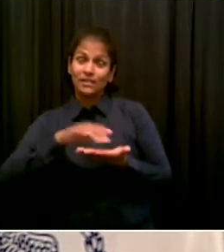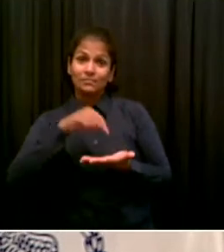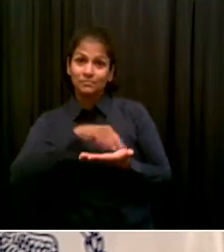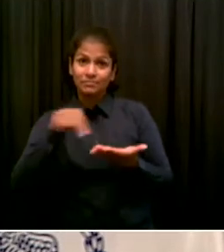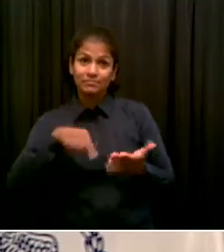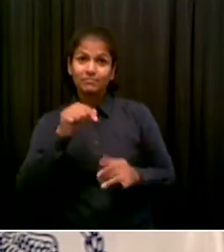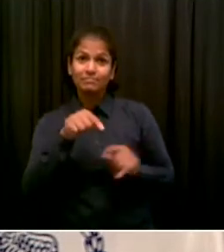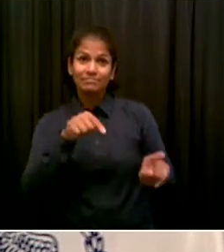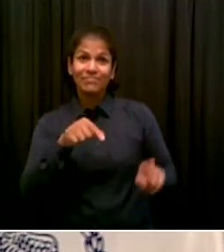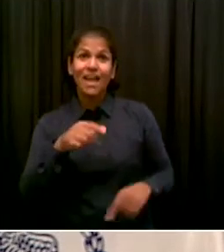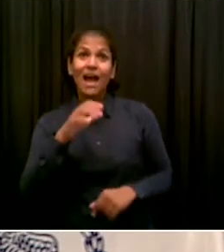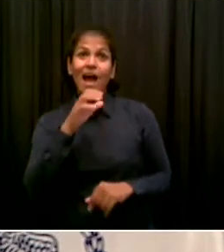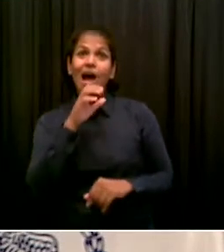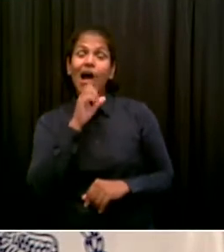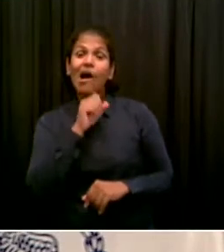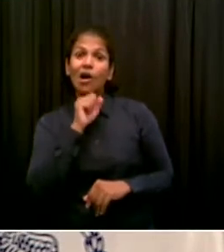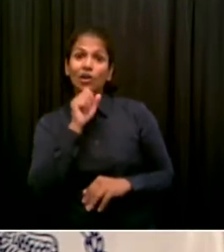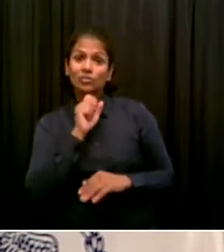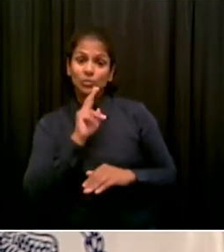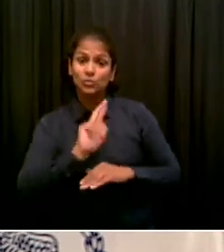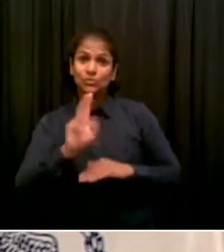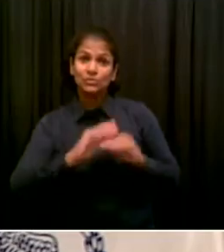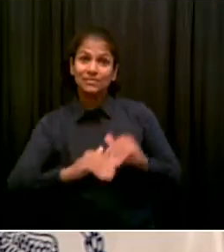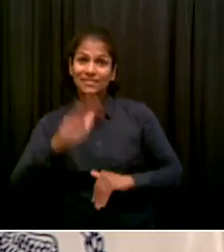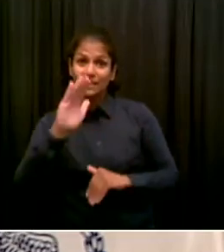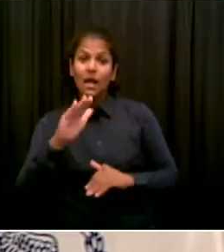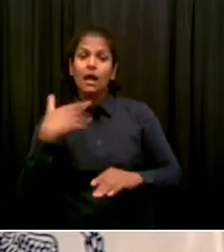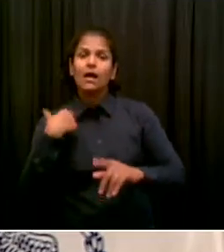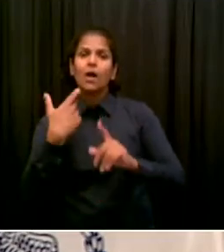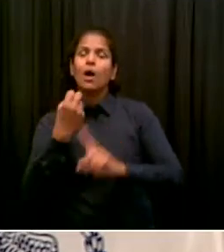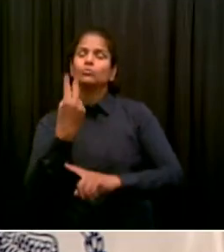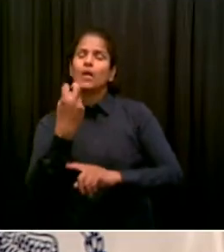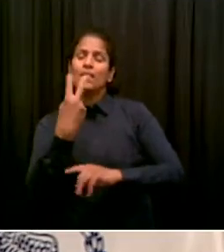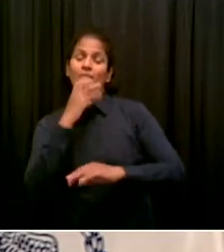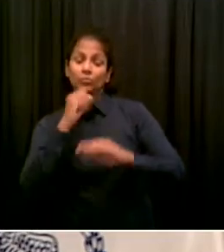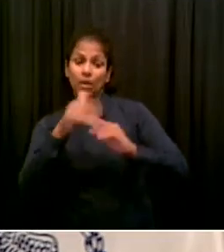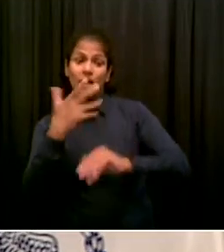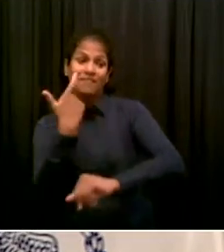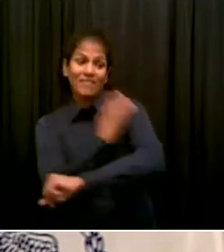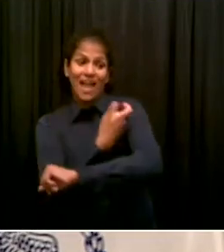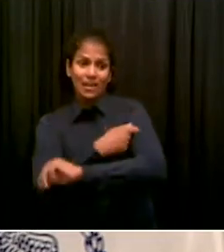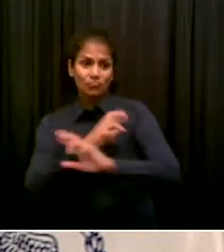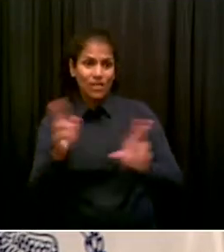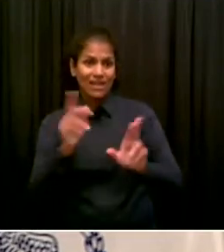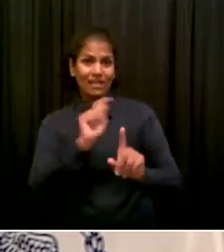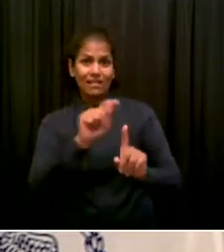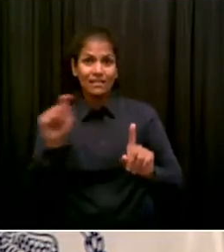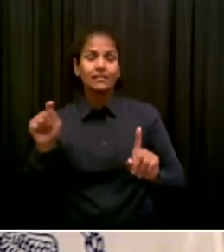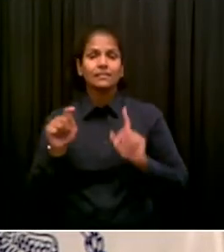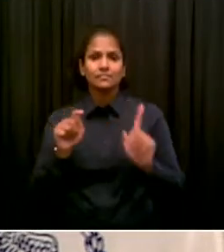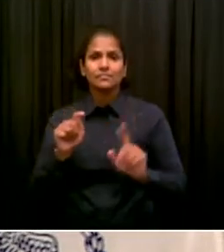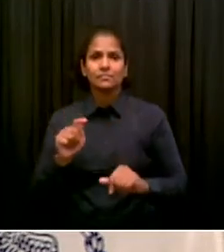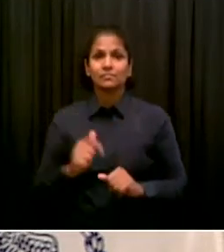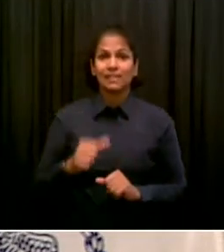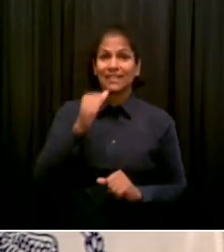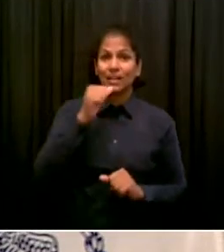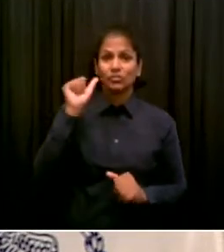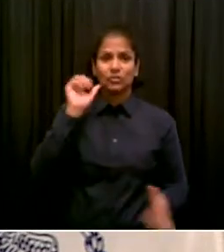ALL THE SCHOOLS THAT HAVE KIDS